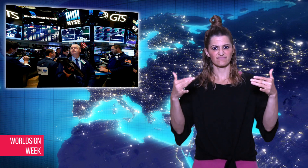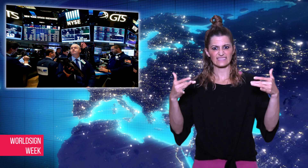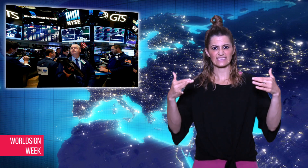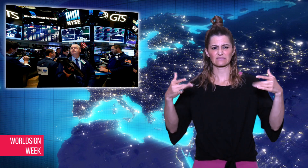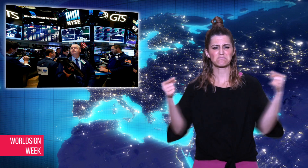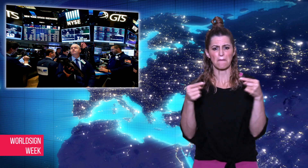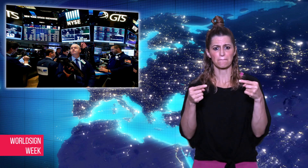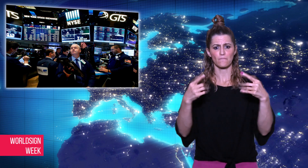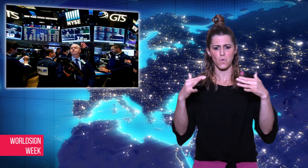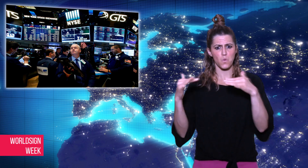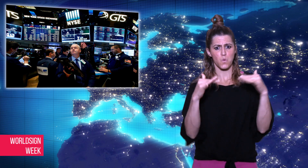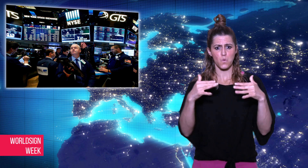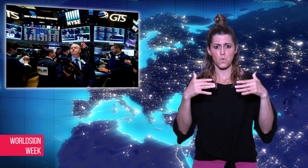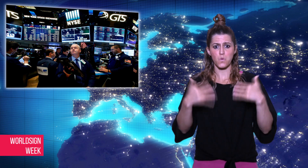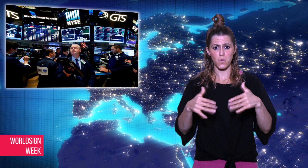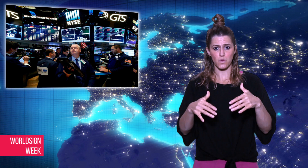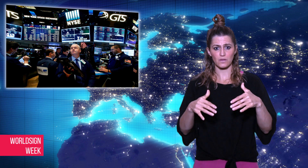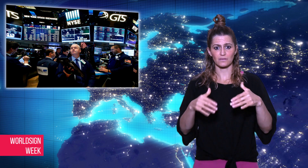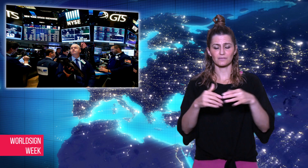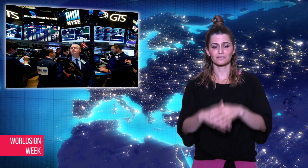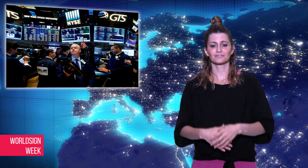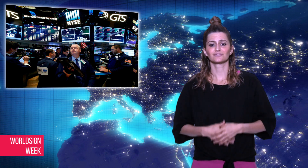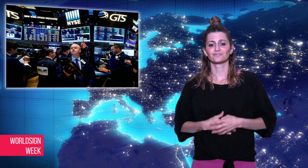the US and China.